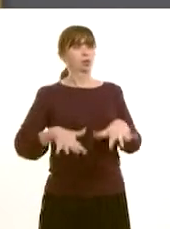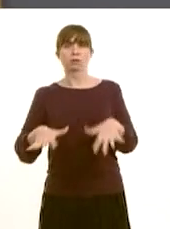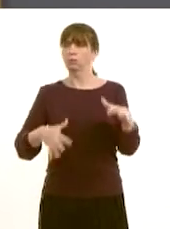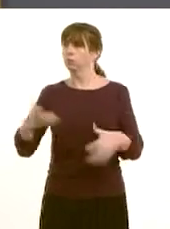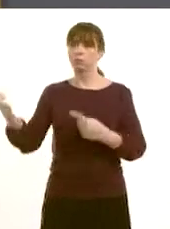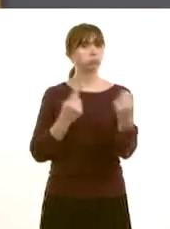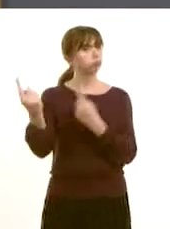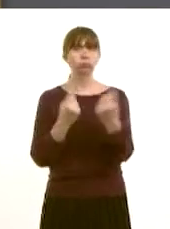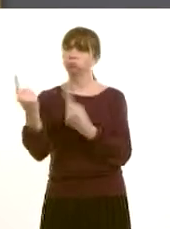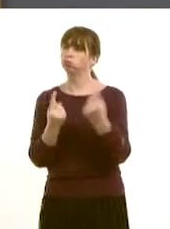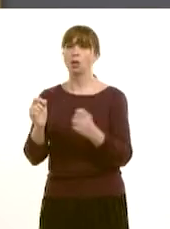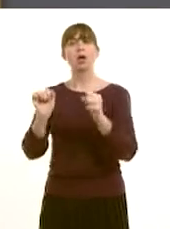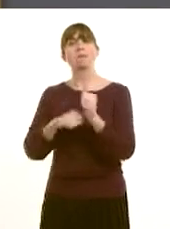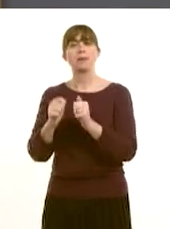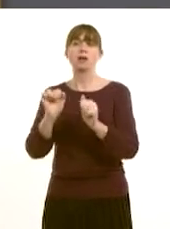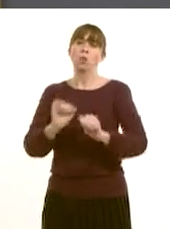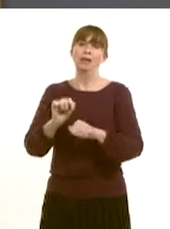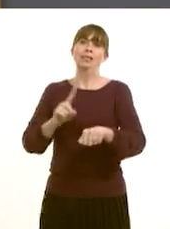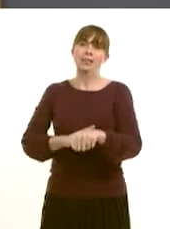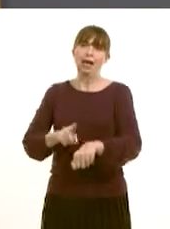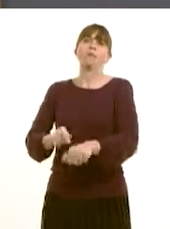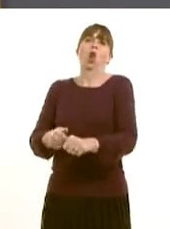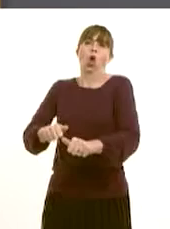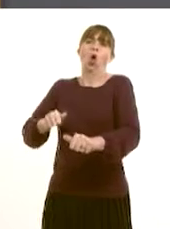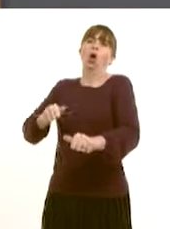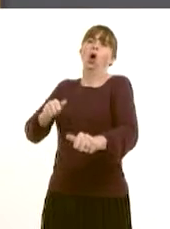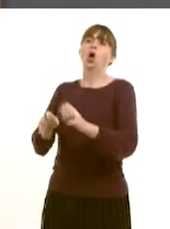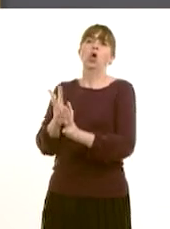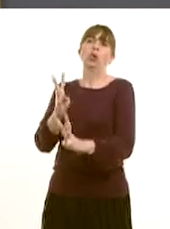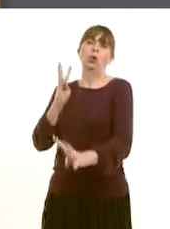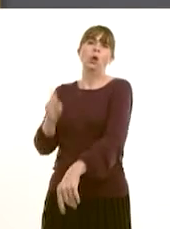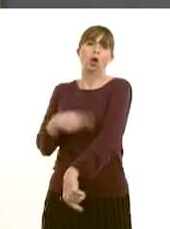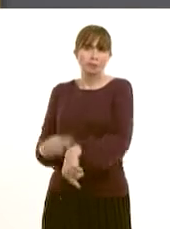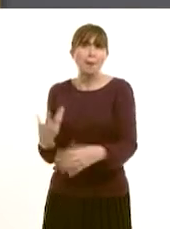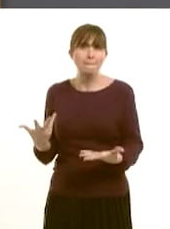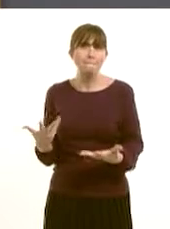First Minister, you have previously admitted that you took your eye off the ball when it